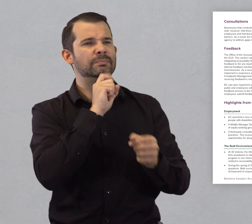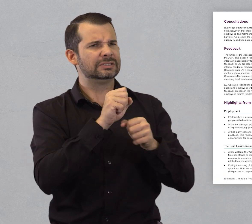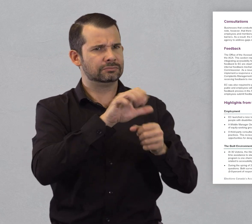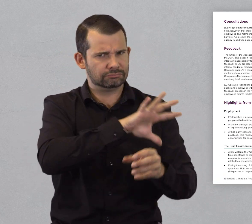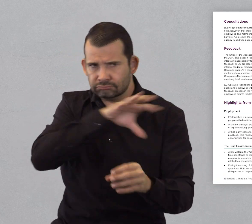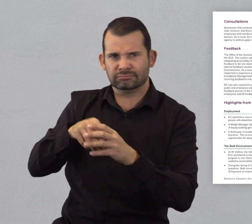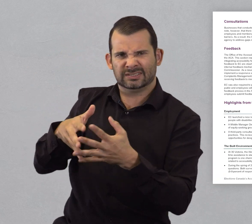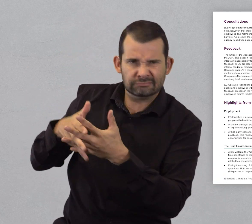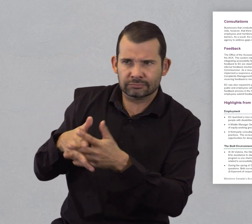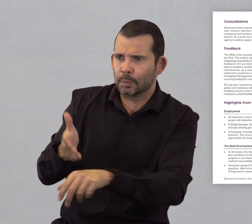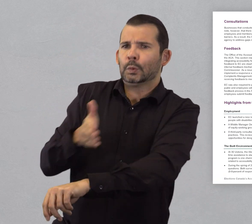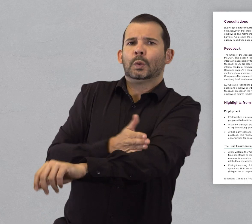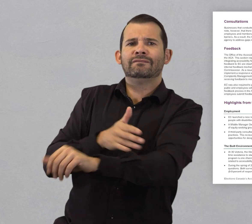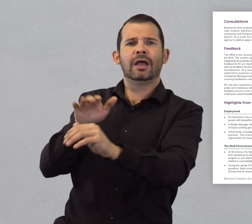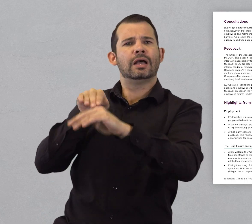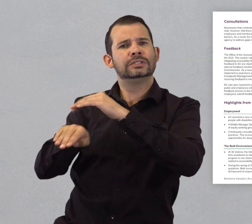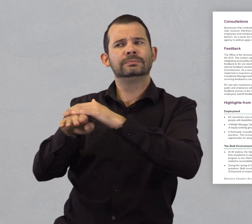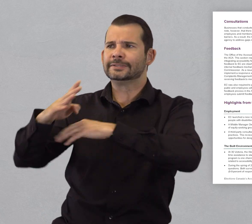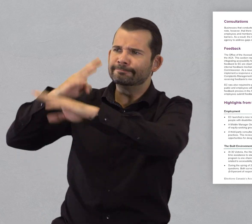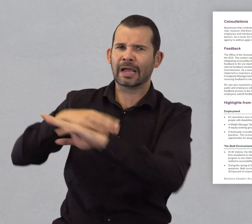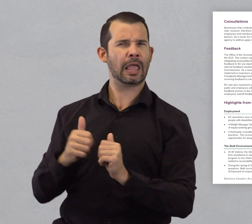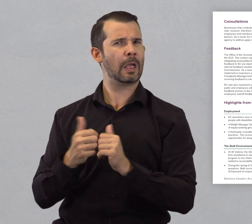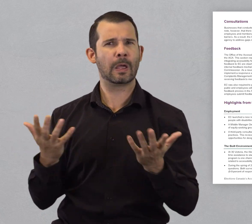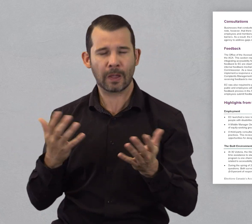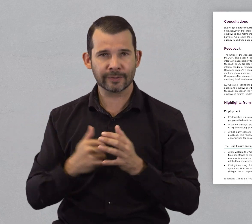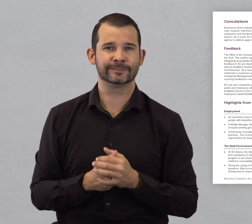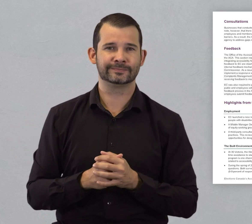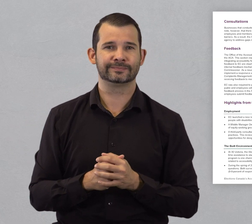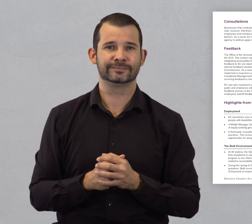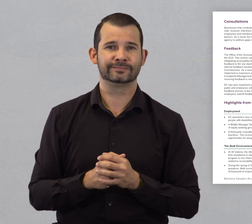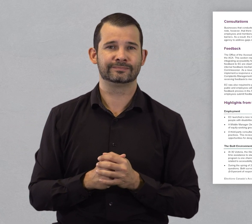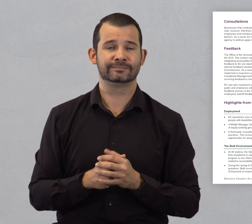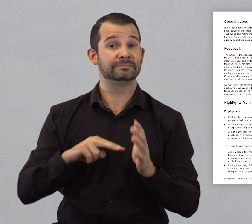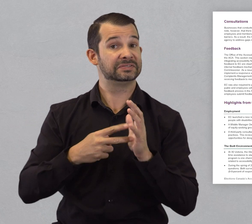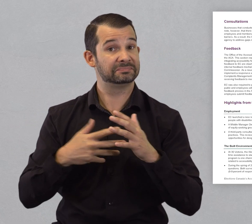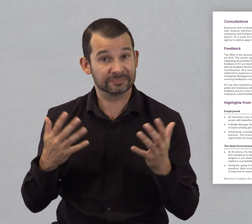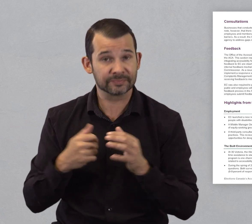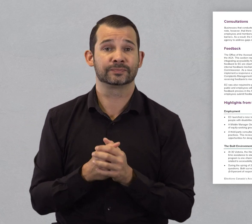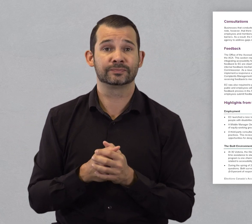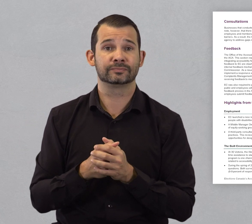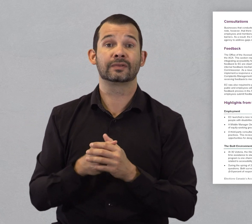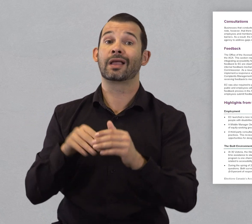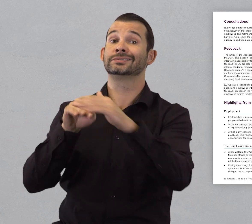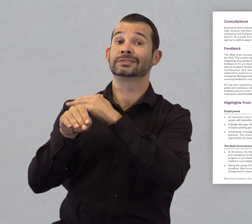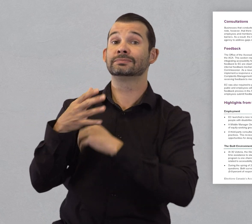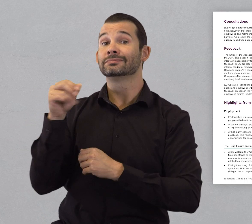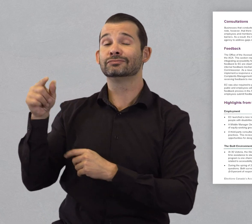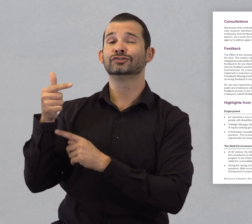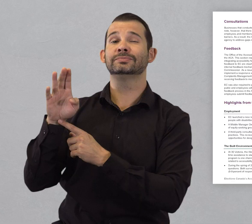improving accessibility and removing barriers. As a result, the Accessibility and GBA Plus